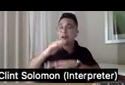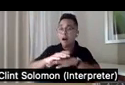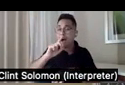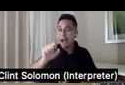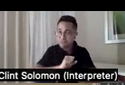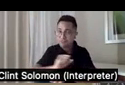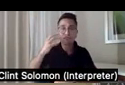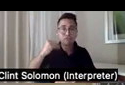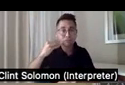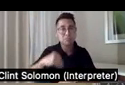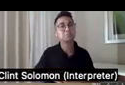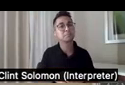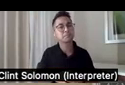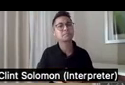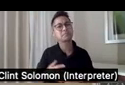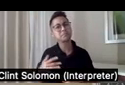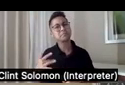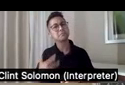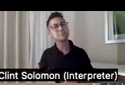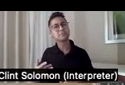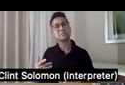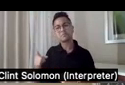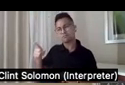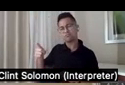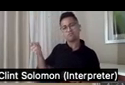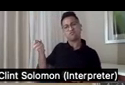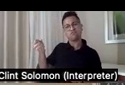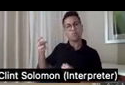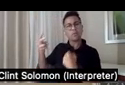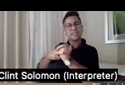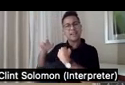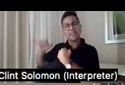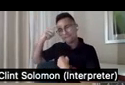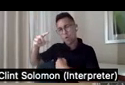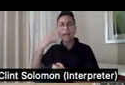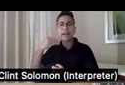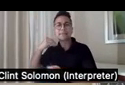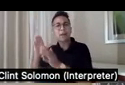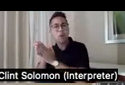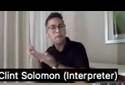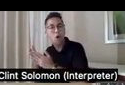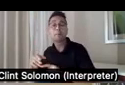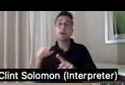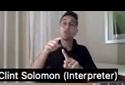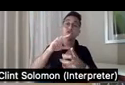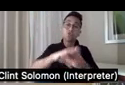most often we tend to save that for experience books though oftentimes story boxes are used